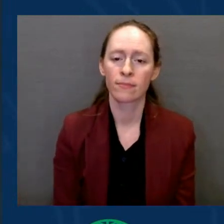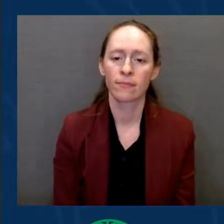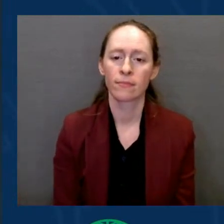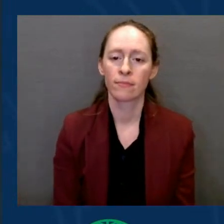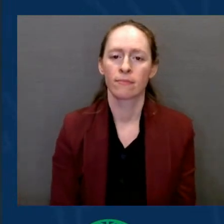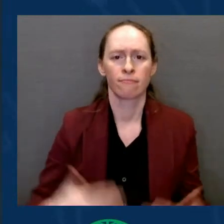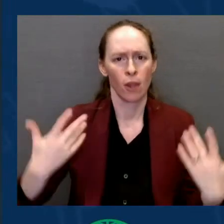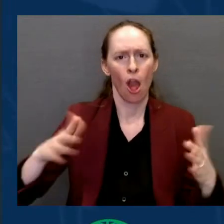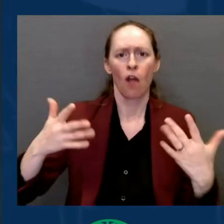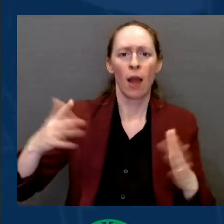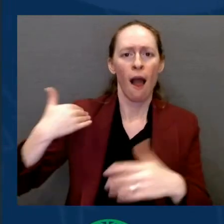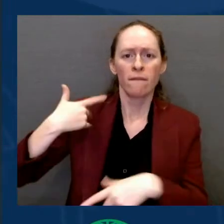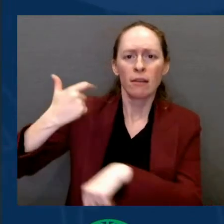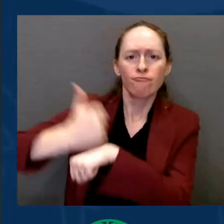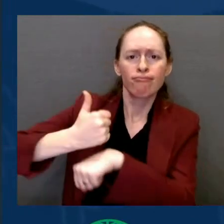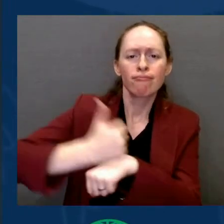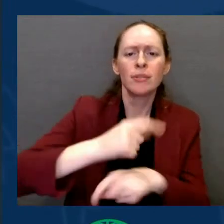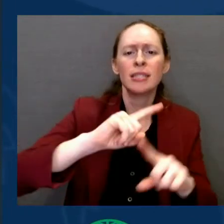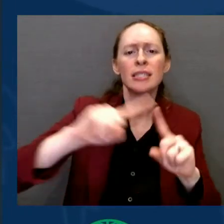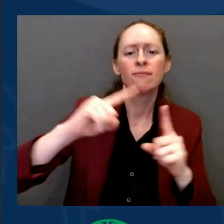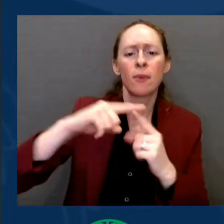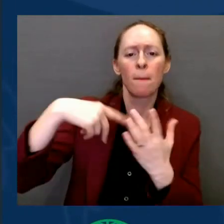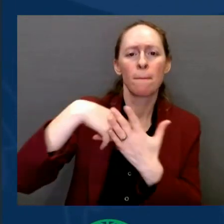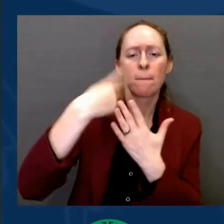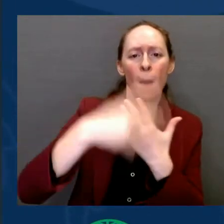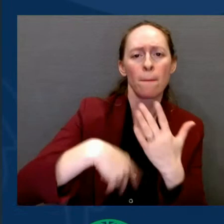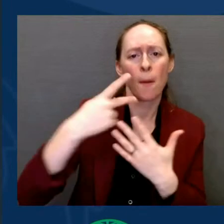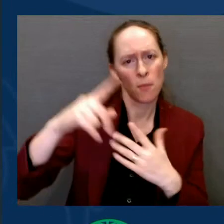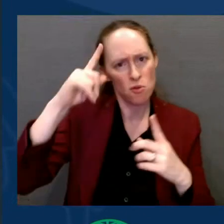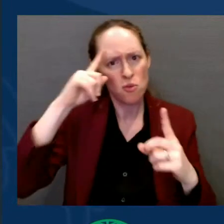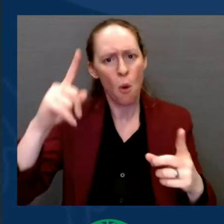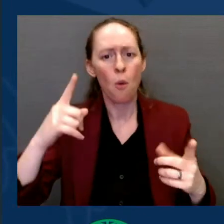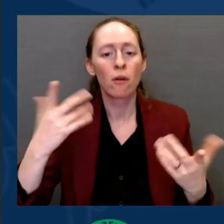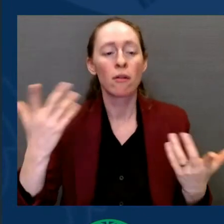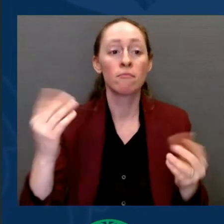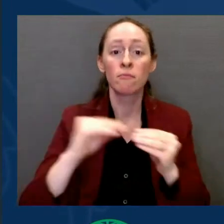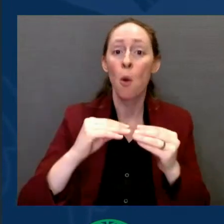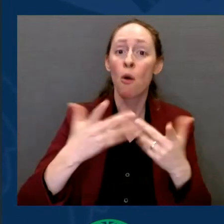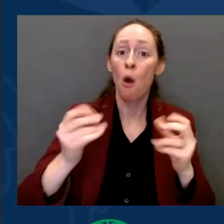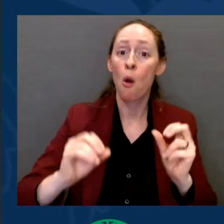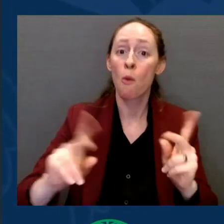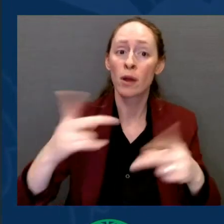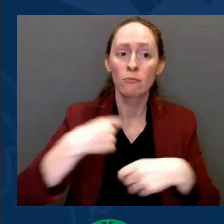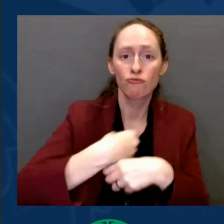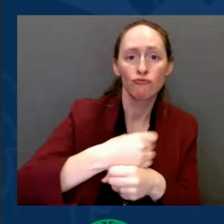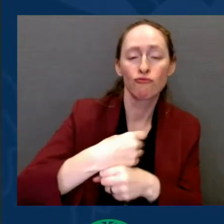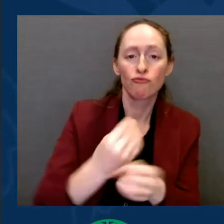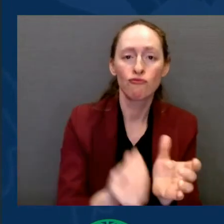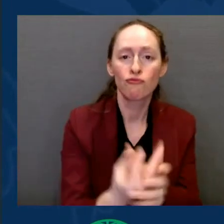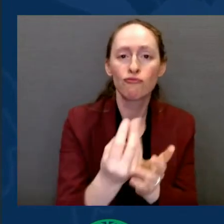mitigate food shortages, and promote intra-African trade. Let me close with this.